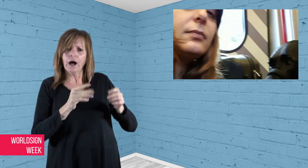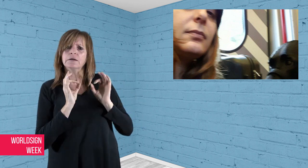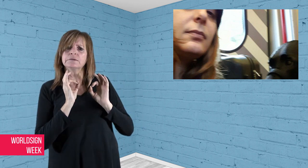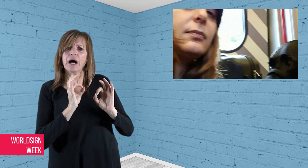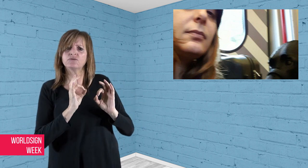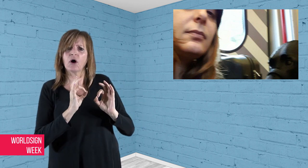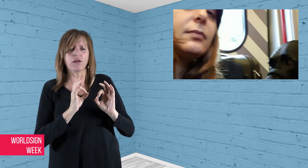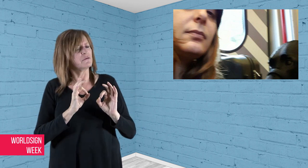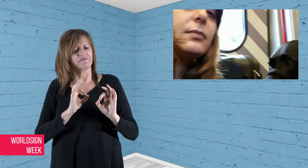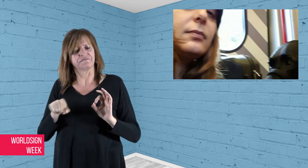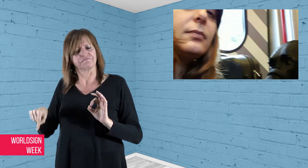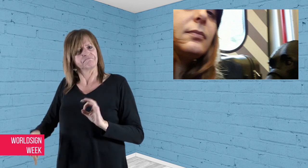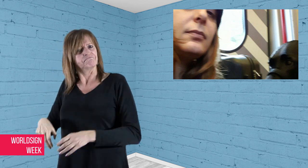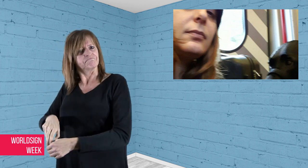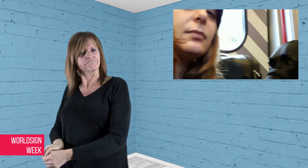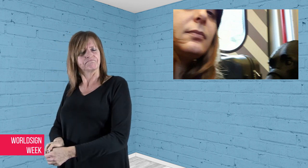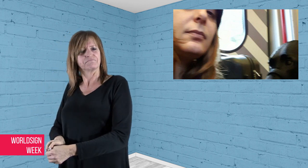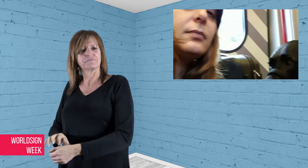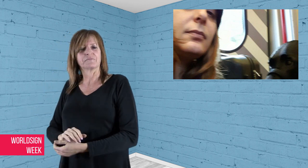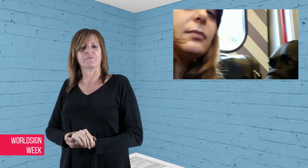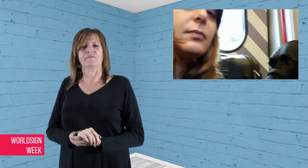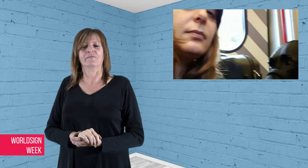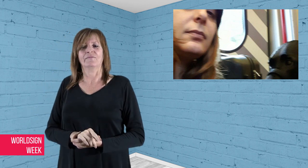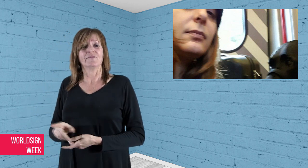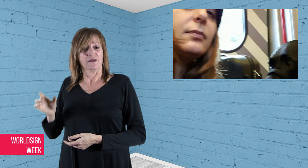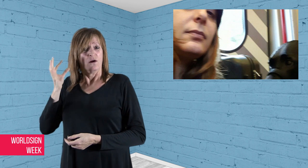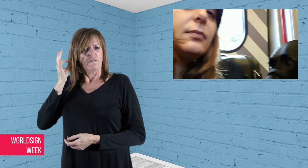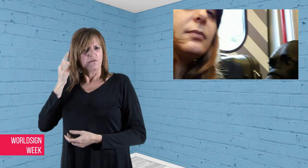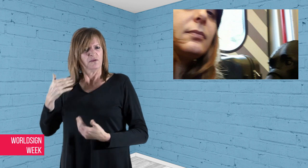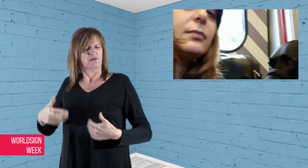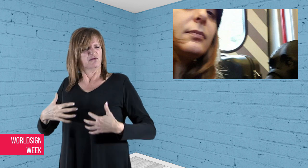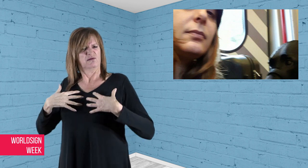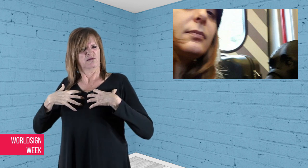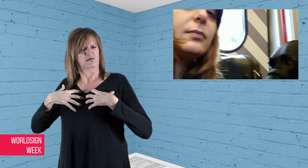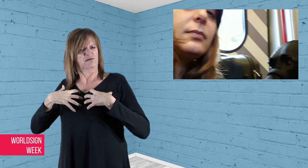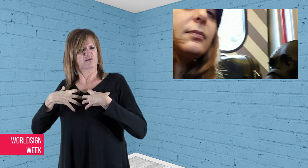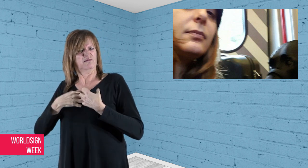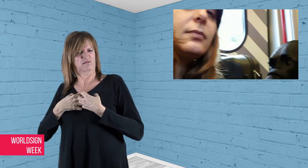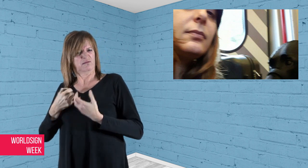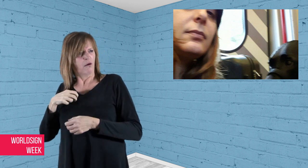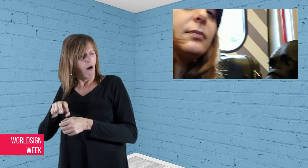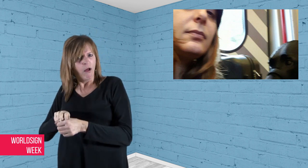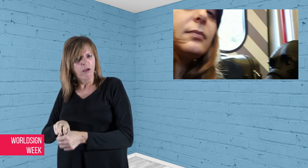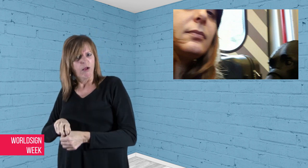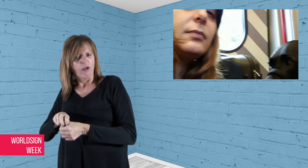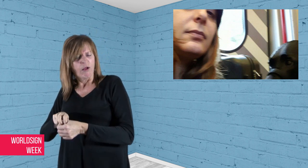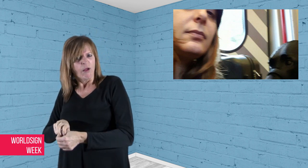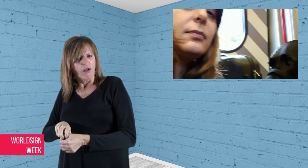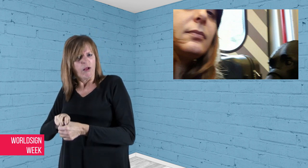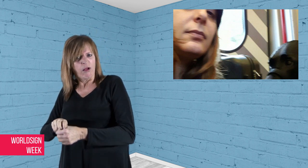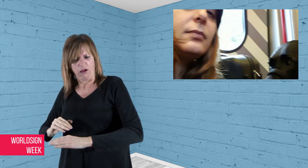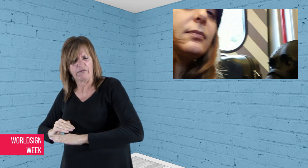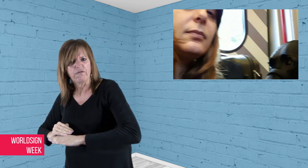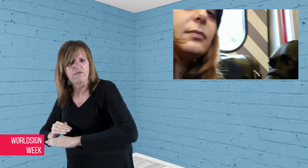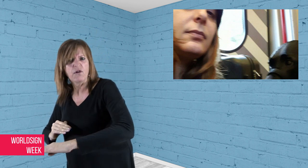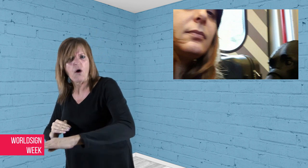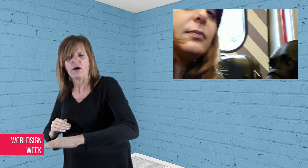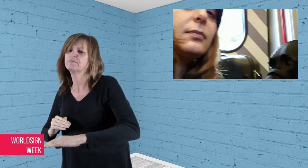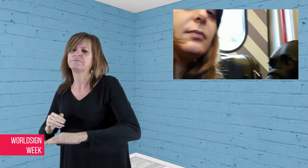by the experience, posted a video on FaceBook, hoping to raise deaf awareness, saying: “So here I am on a train stuck on the floor with